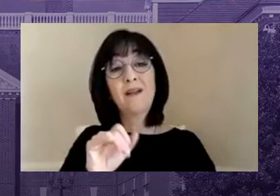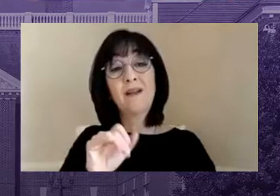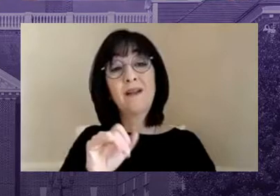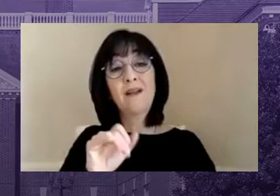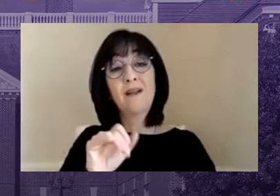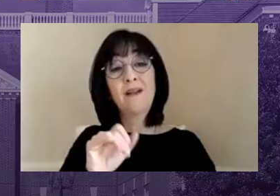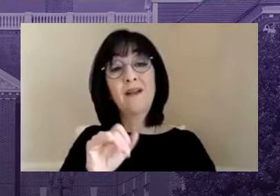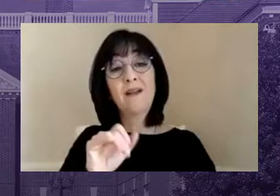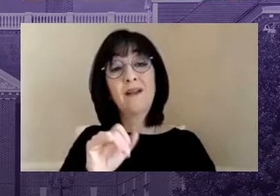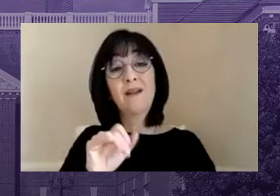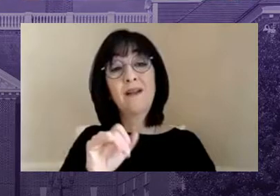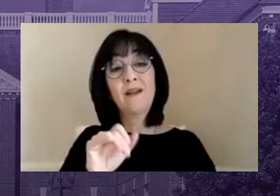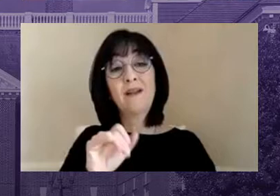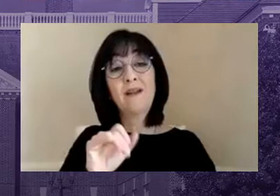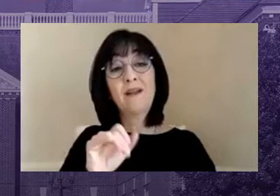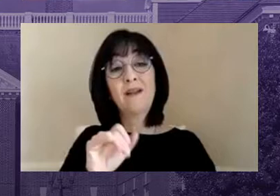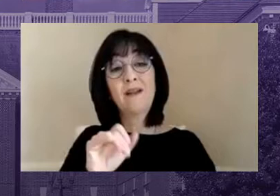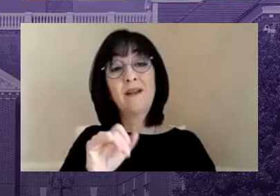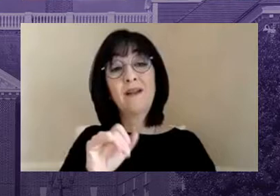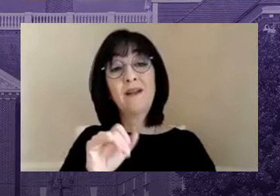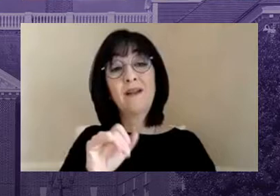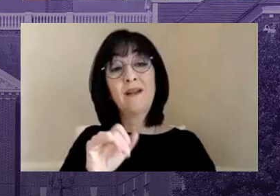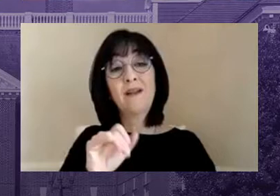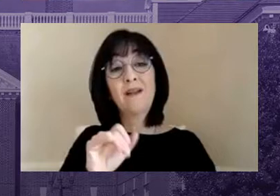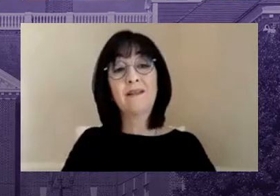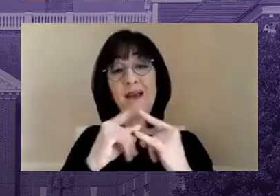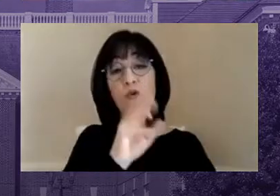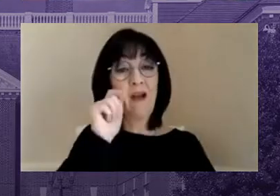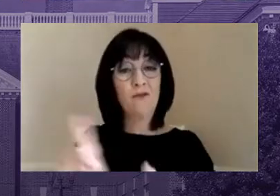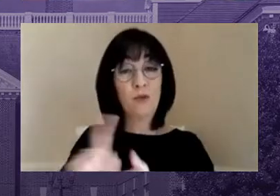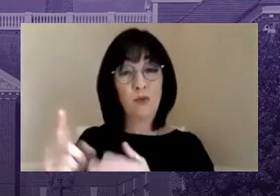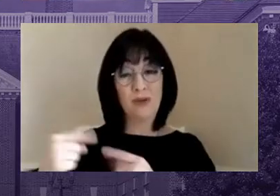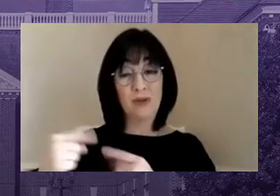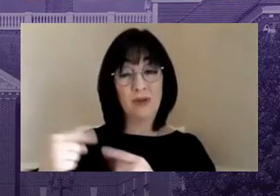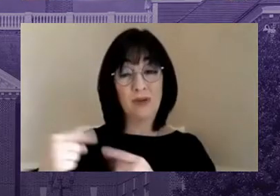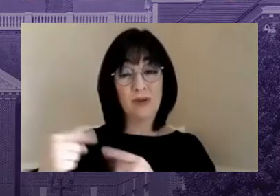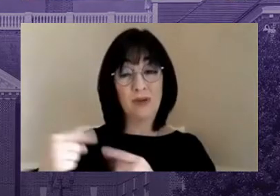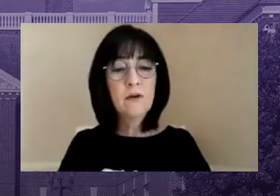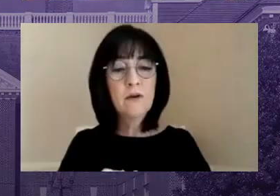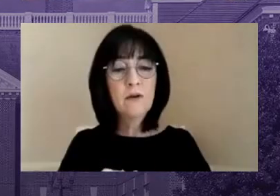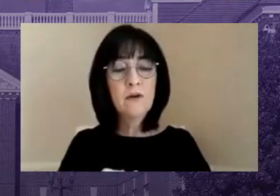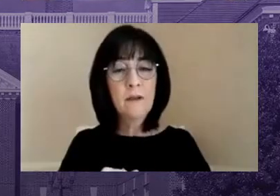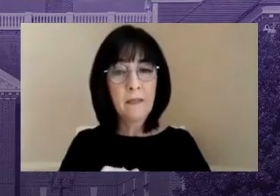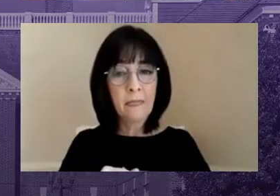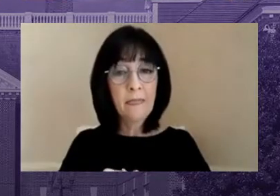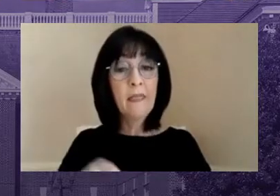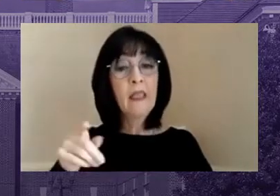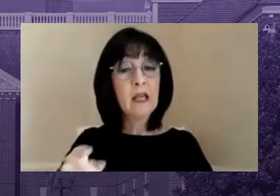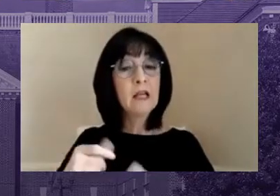ambition. Joe plans to attend Wilmington University and pursue a degree in Cyber Security.